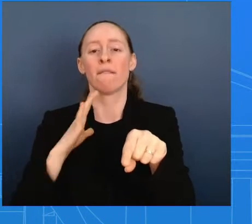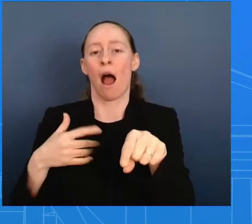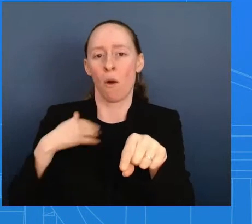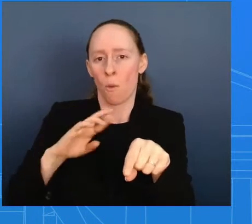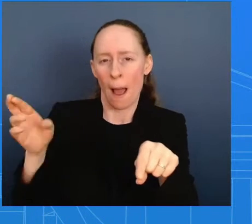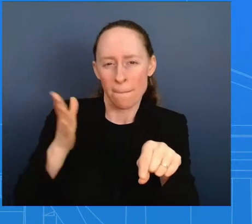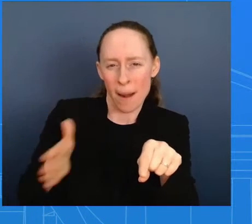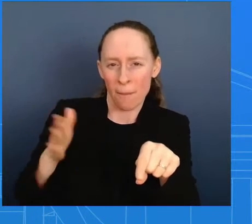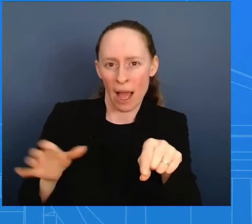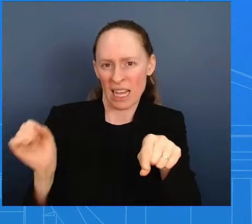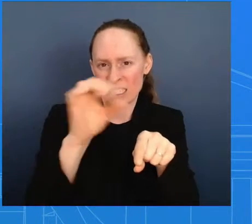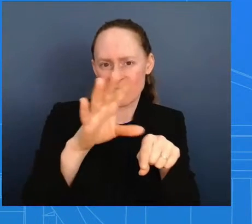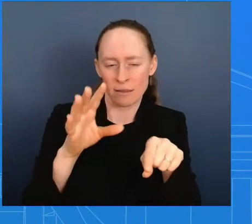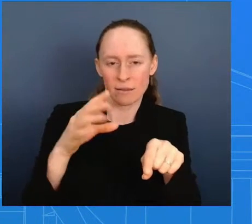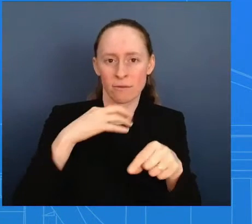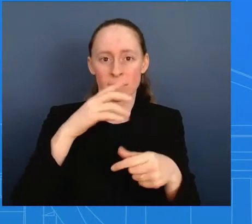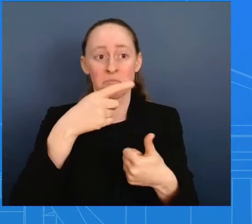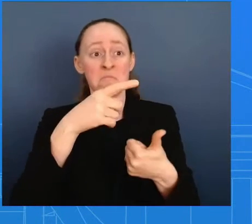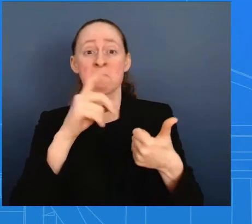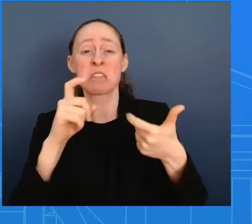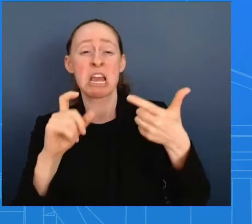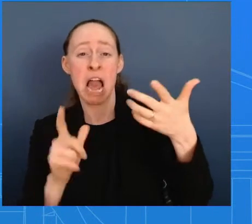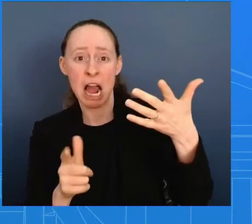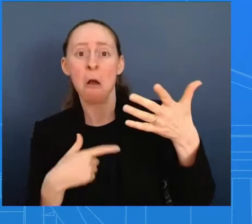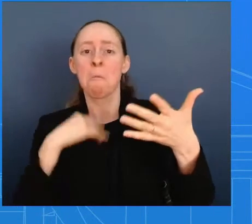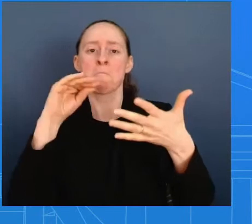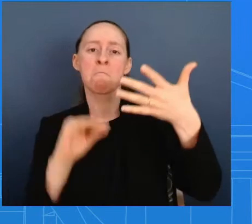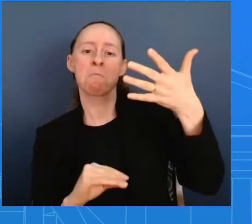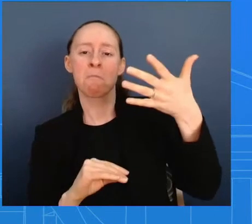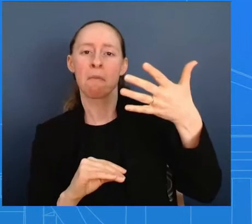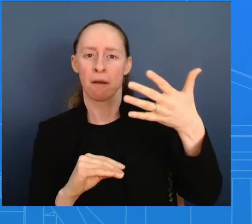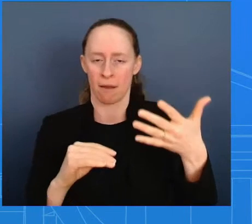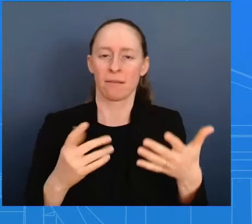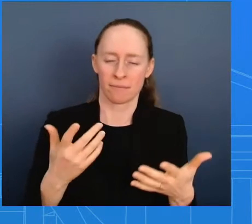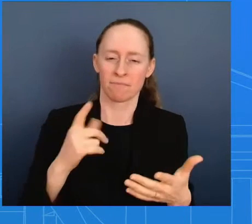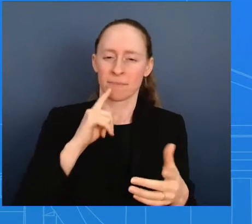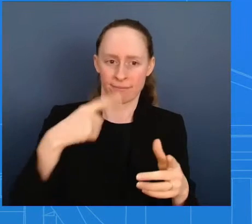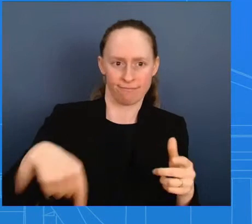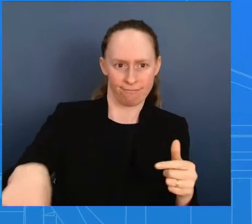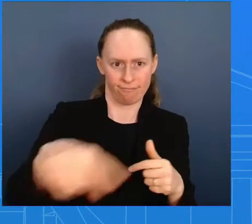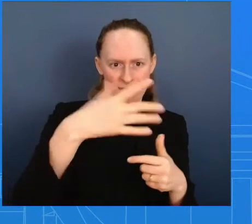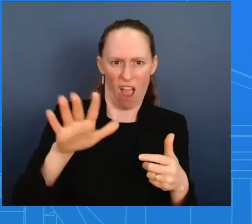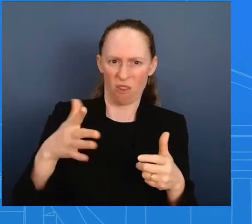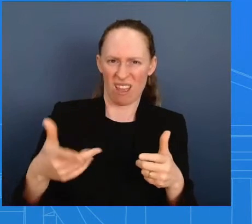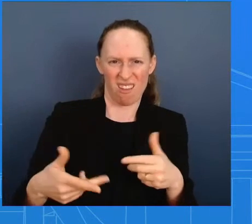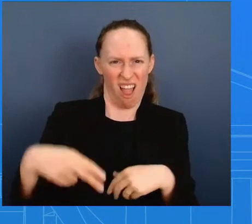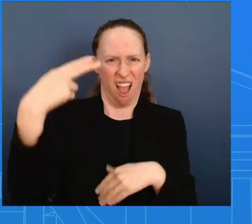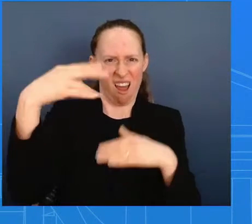And so, at the highest levels in our government, we are engaged with the highest levels of theirs to be able to ensure